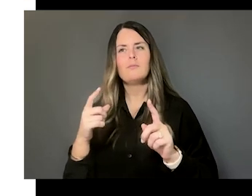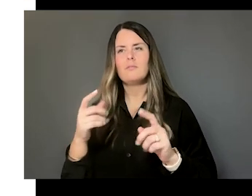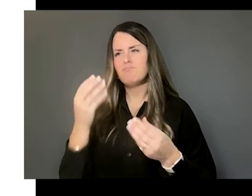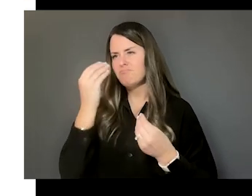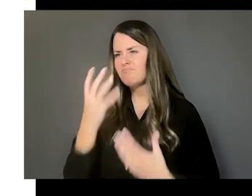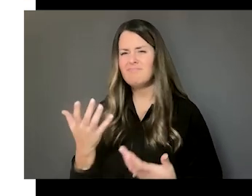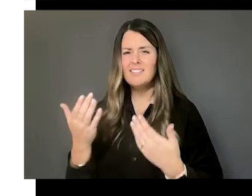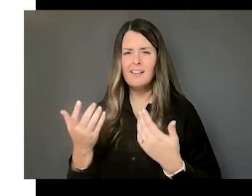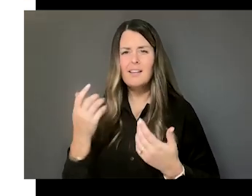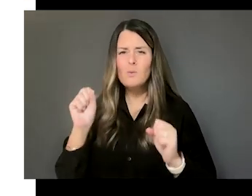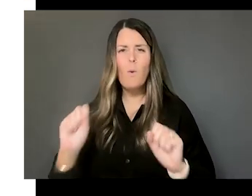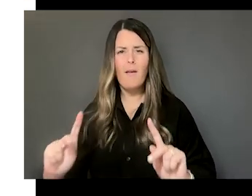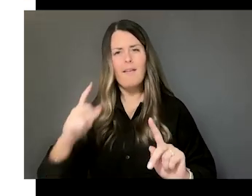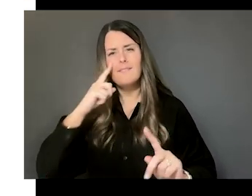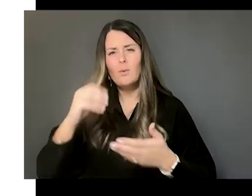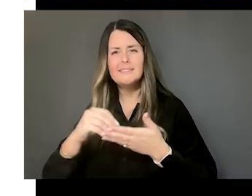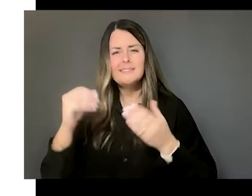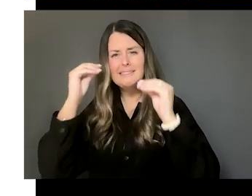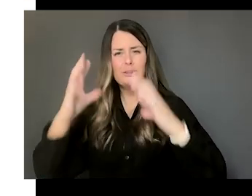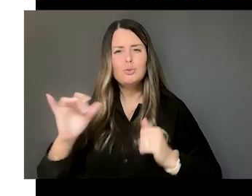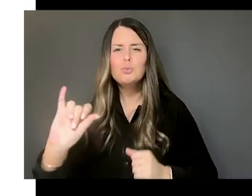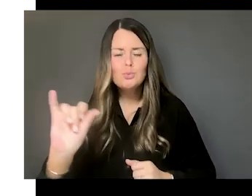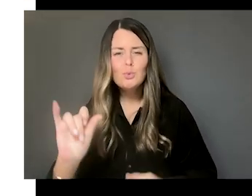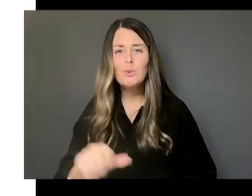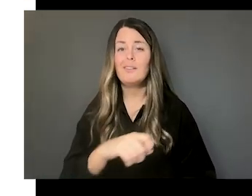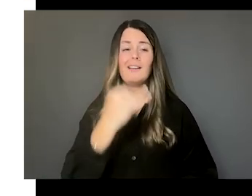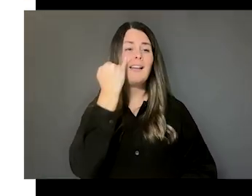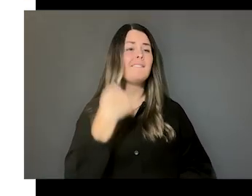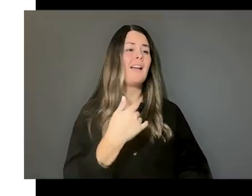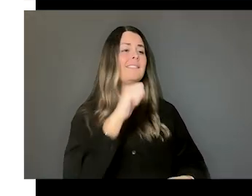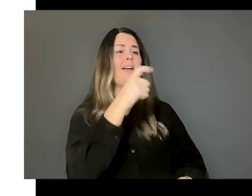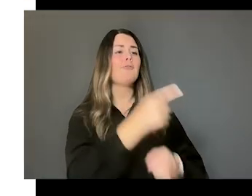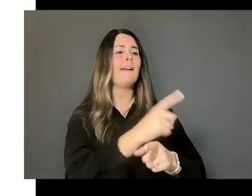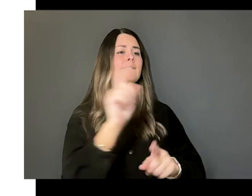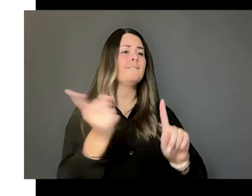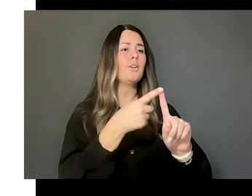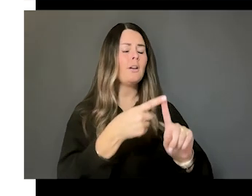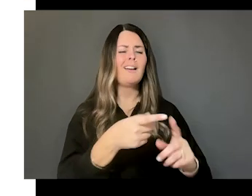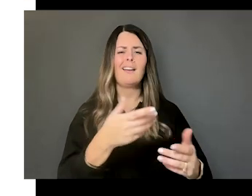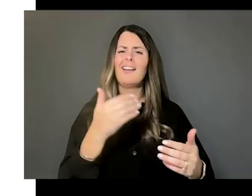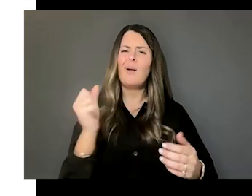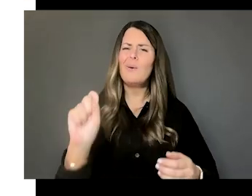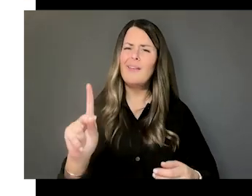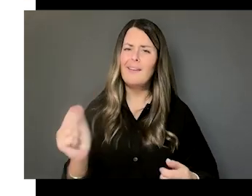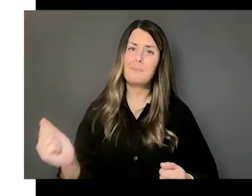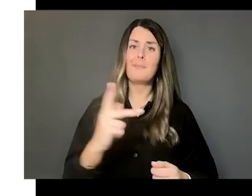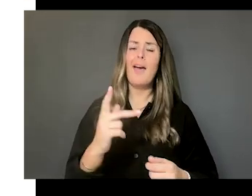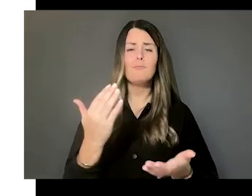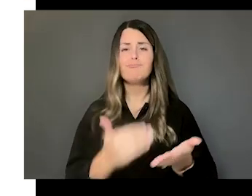And that it's okay that I don't get it right the first time; we're going to come back to it, we're going to learn together, and we're going to do better for kids every day.